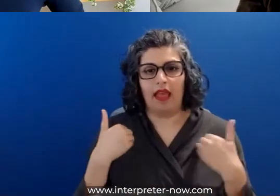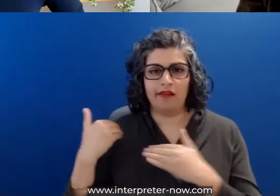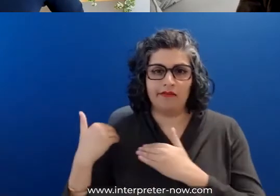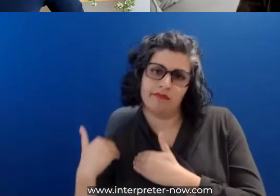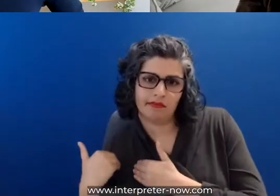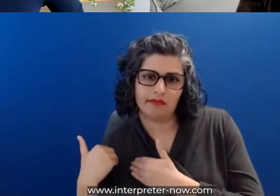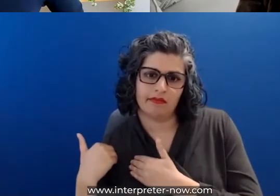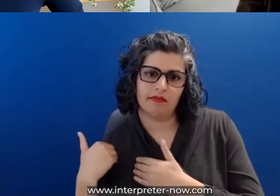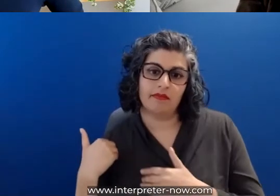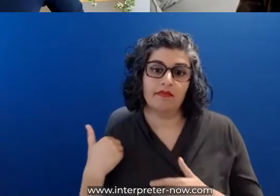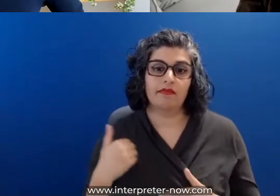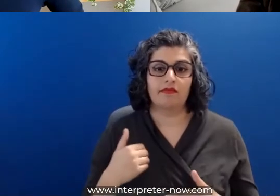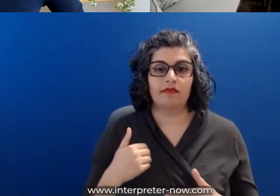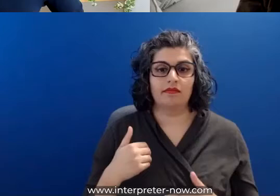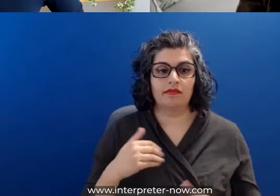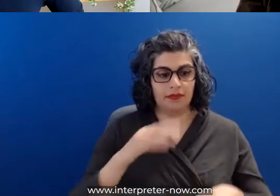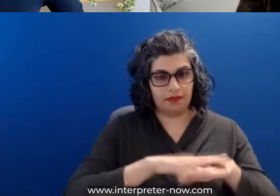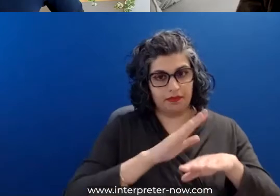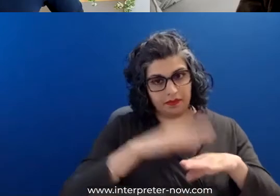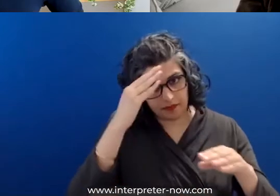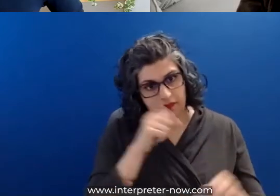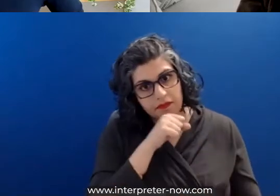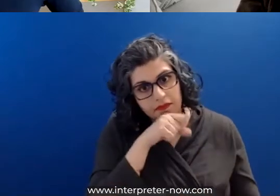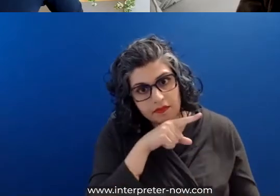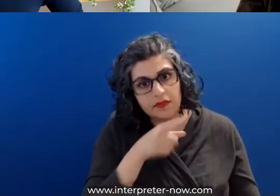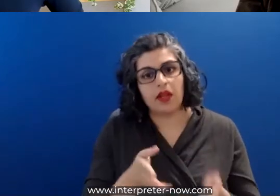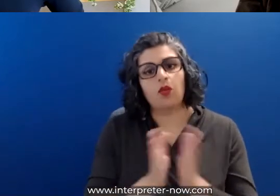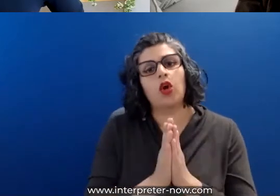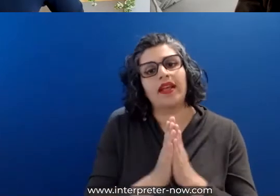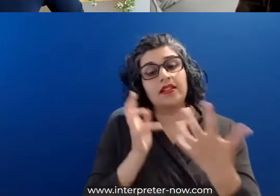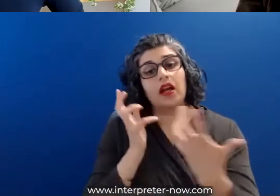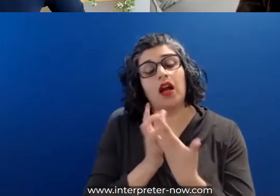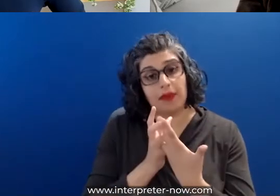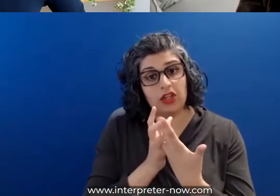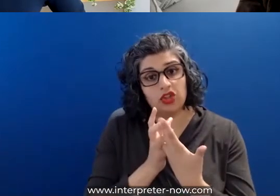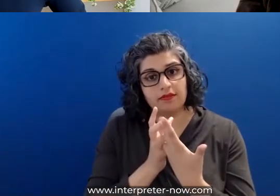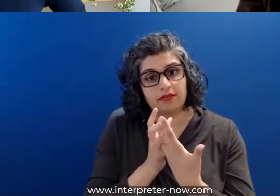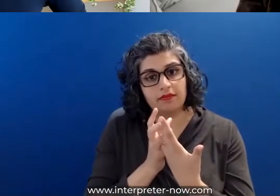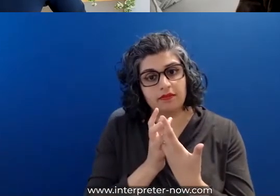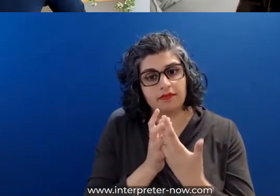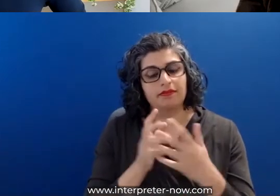and proactively disclosing and requesting accommodations. A situation that, for many